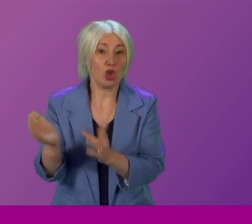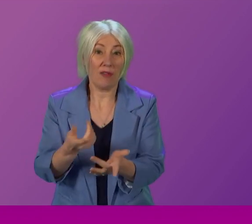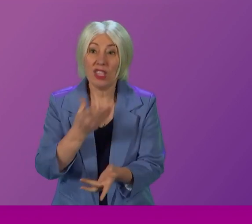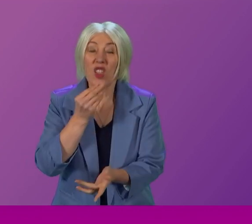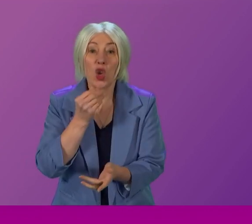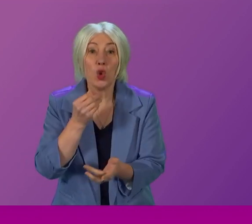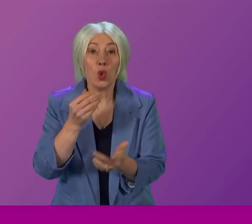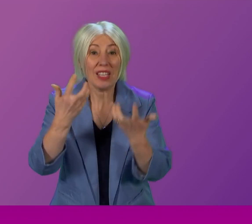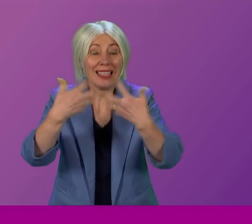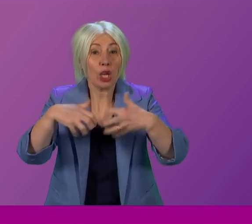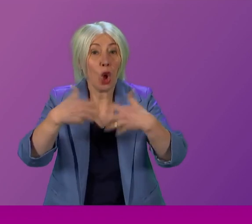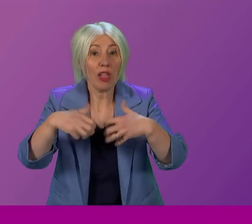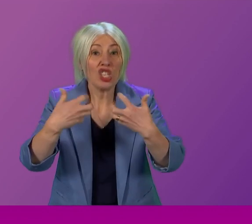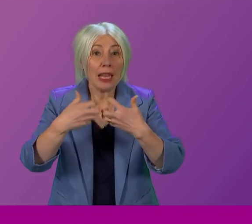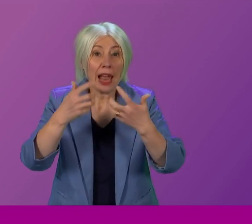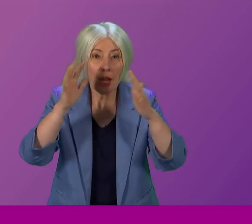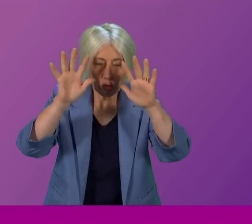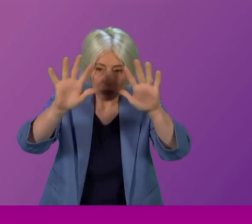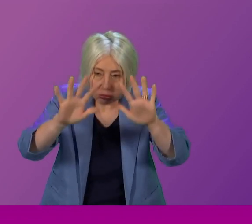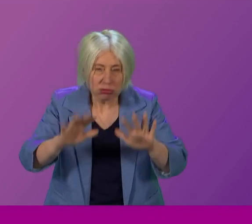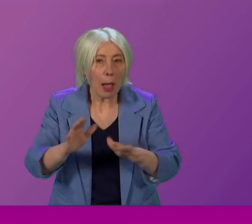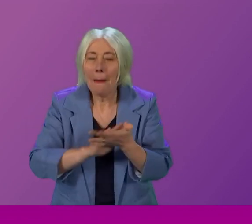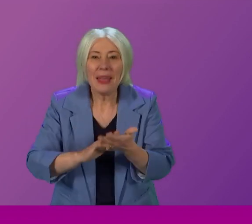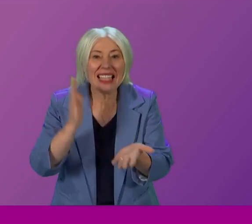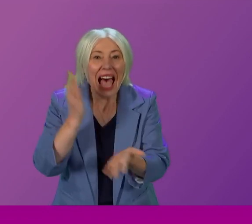to search individuals without the need for officers to conduct any physical search.